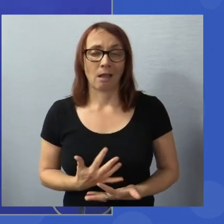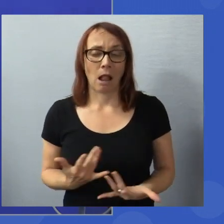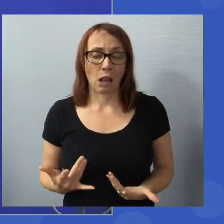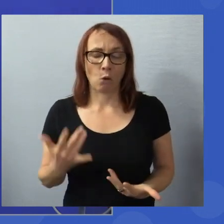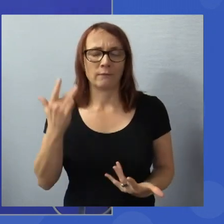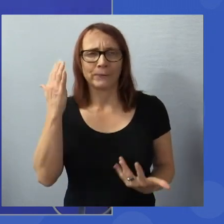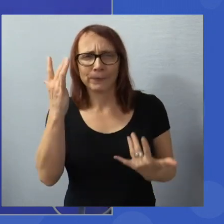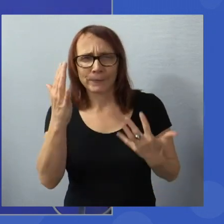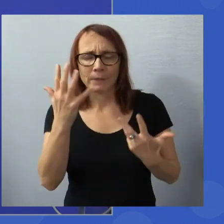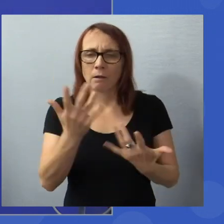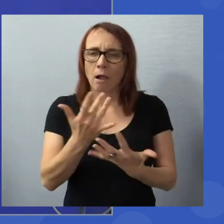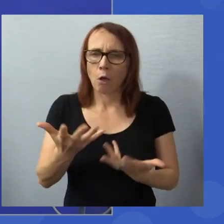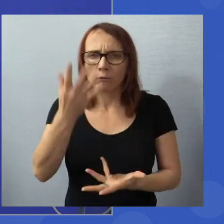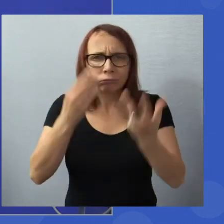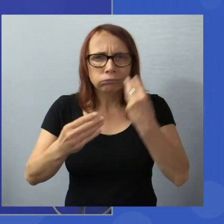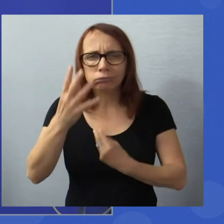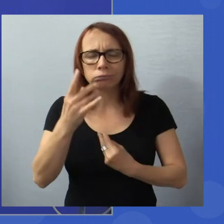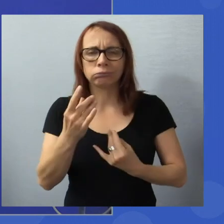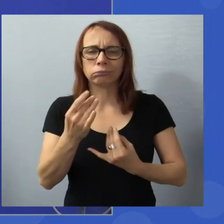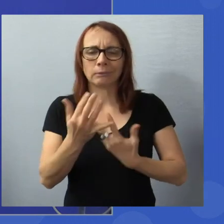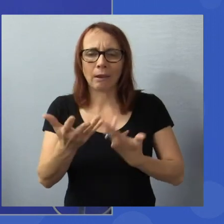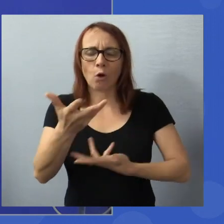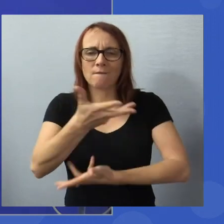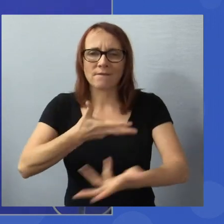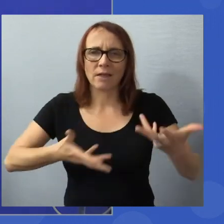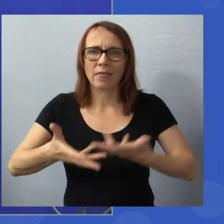learning a lot of deliberation so I think these are the longest deliberation